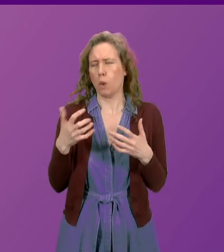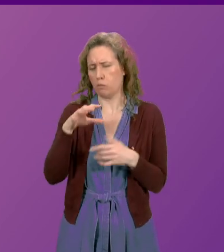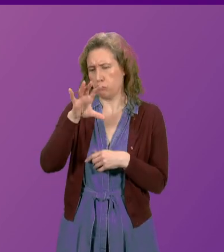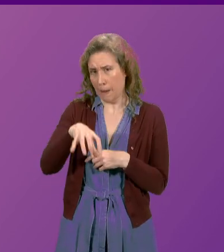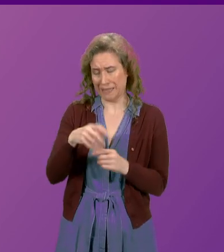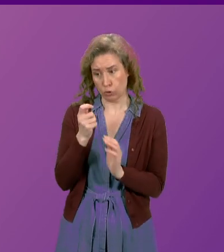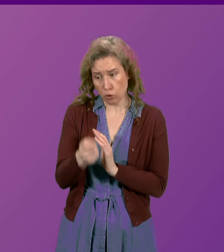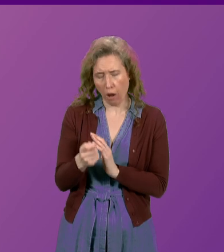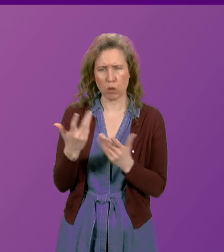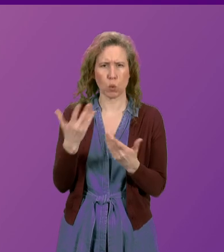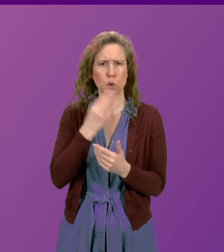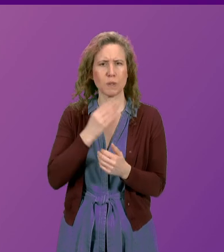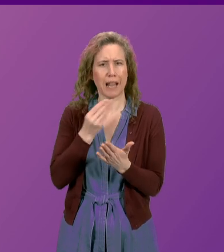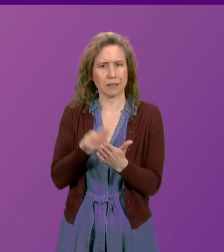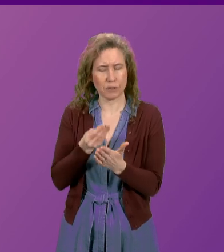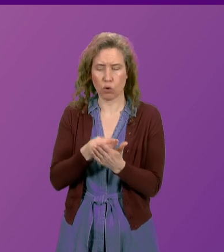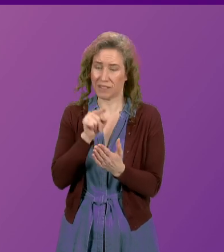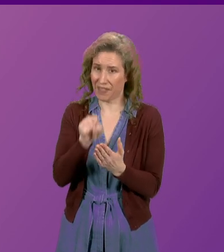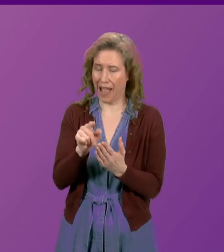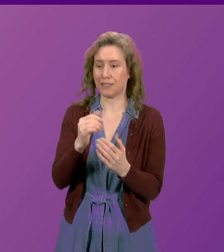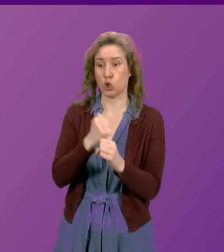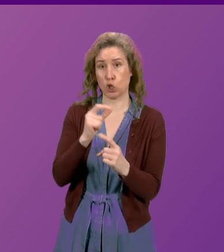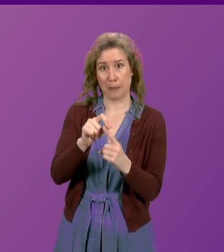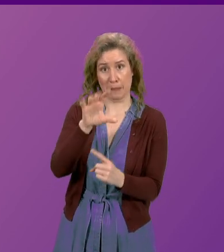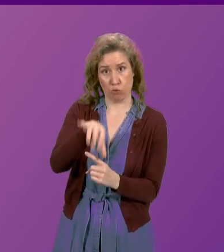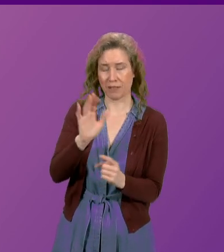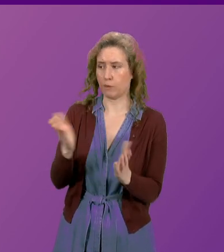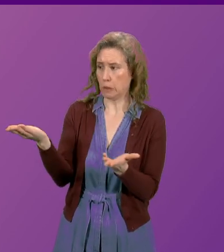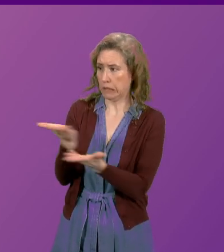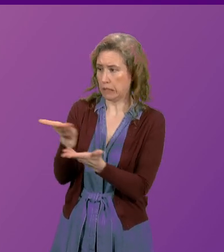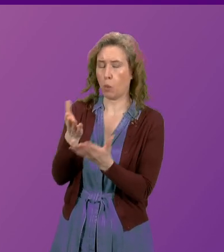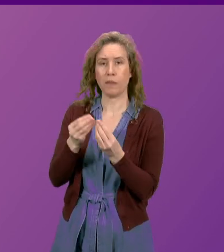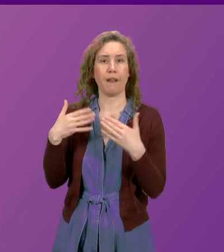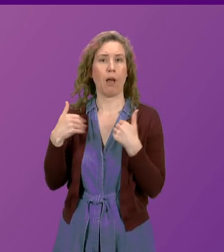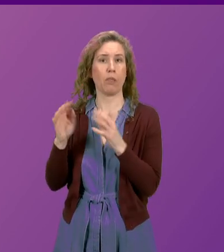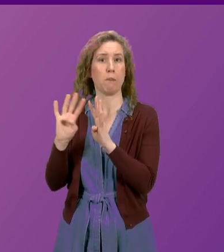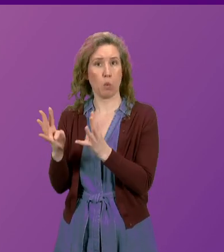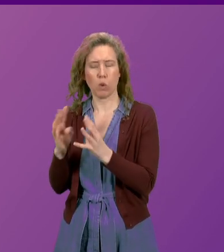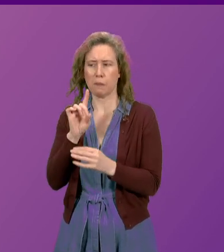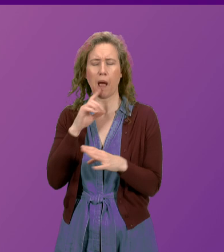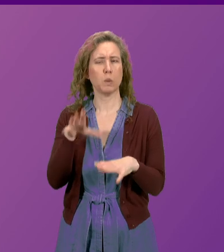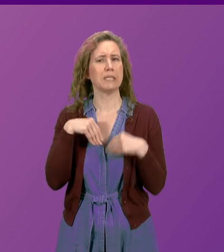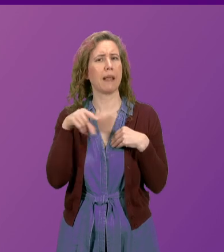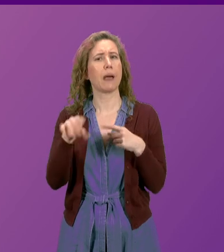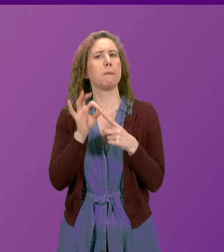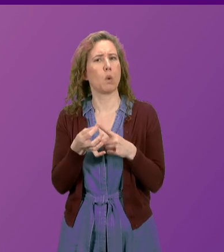a matter for negotiation between GP practices and health boards, but I will take away the specific point that Christine Grahame put